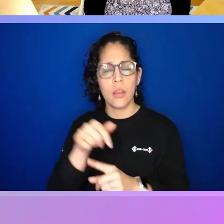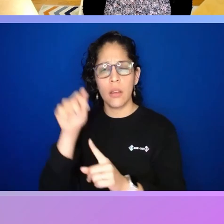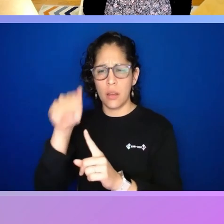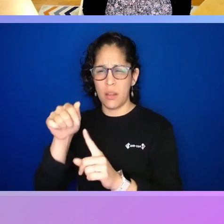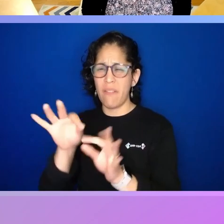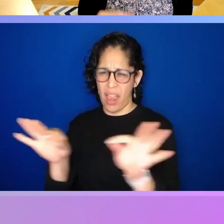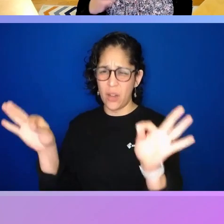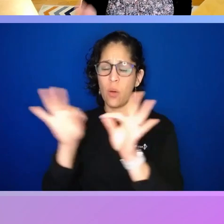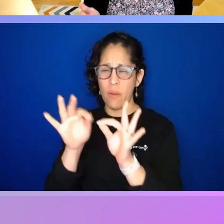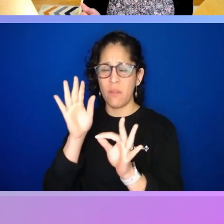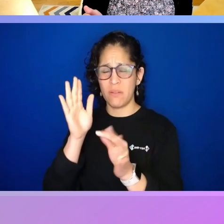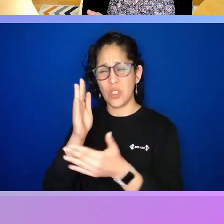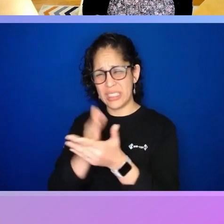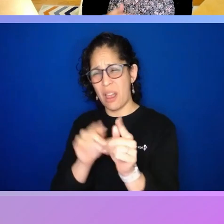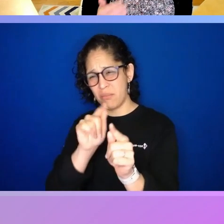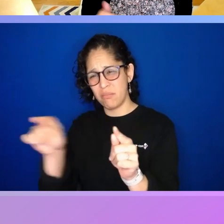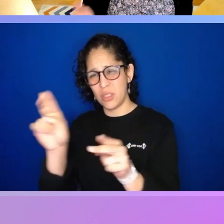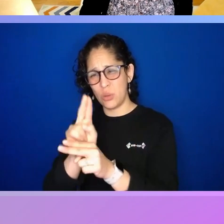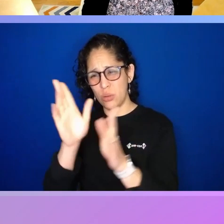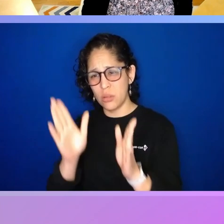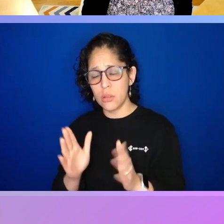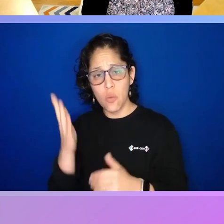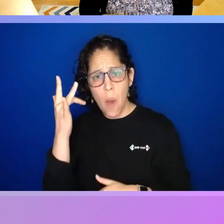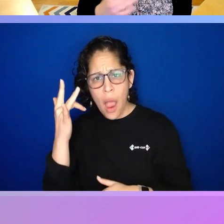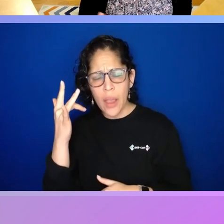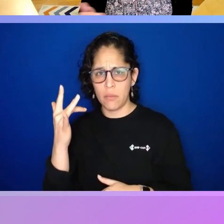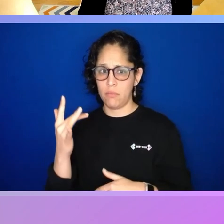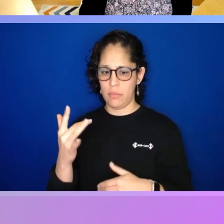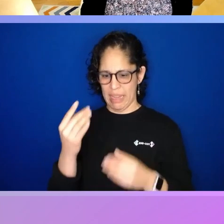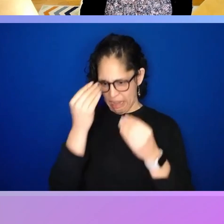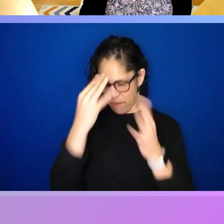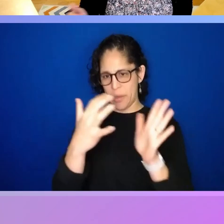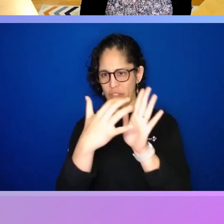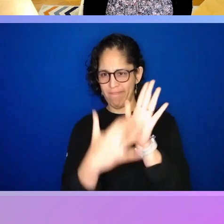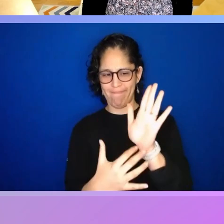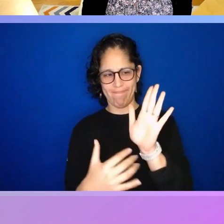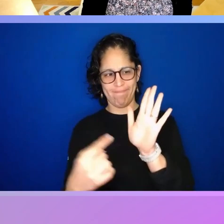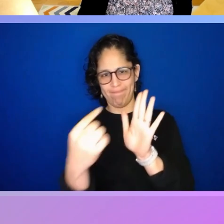After saying all of that, I would be remiss if I didn't mention Eric Bailey's magazine